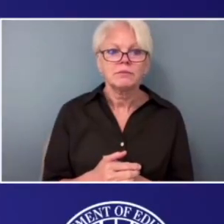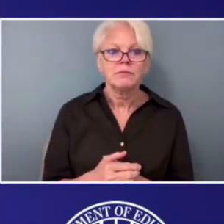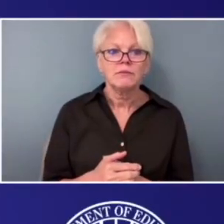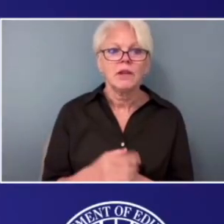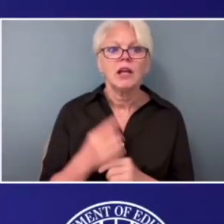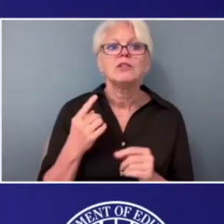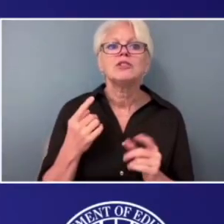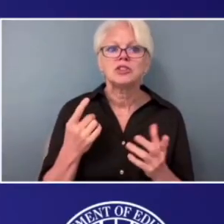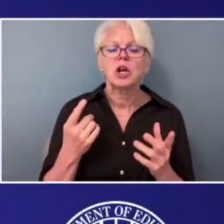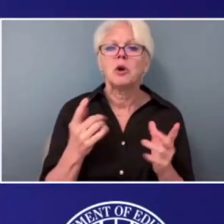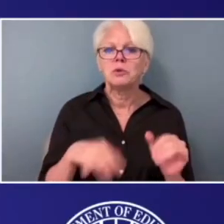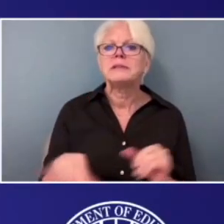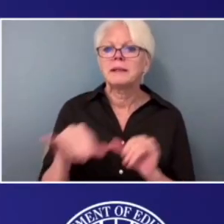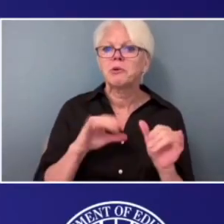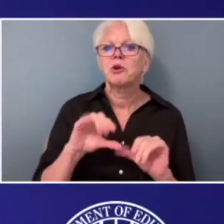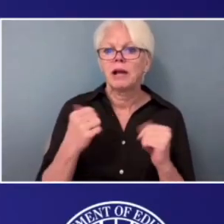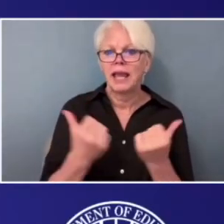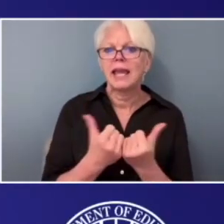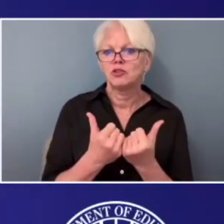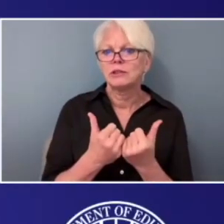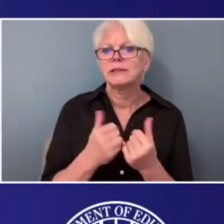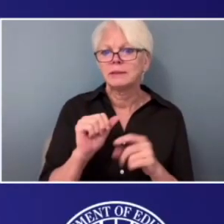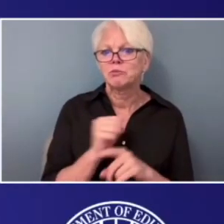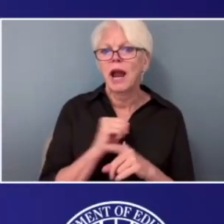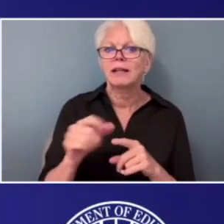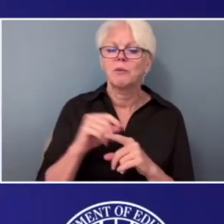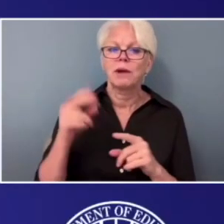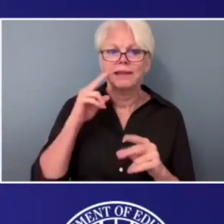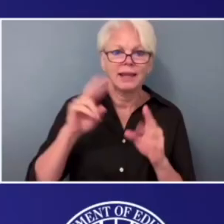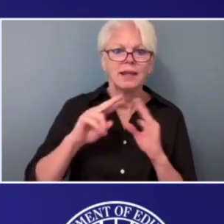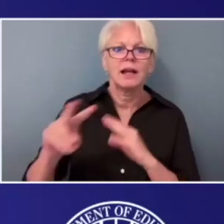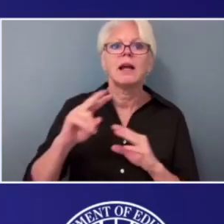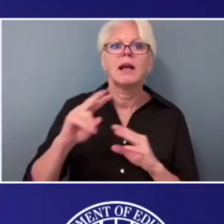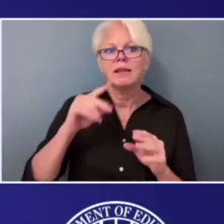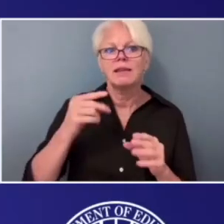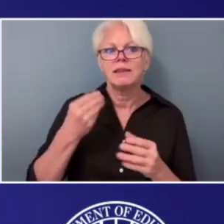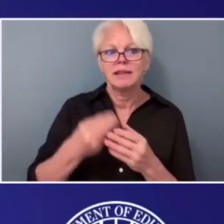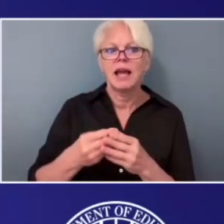in anticipation of a lapse in appropriations is to monitor and